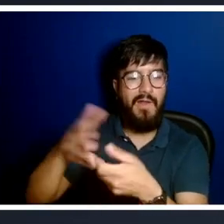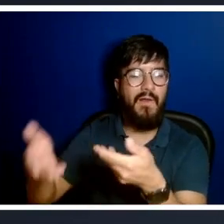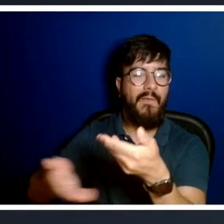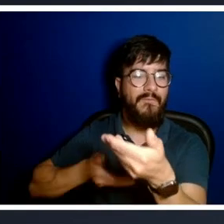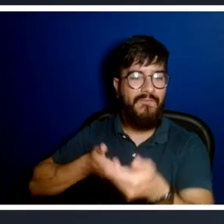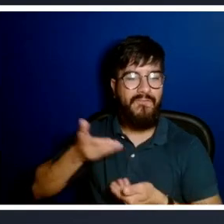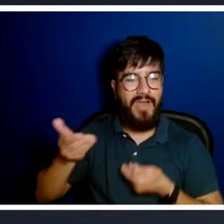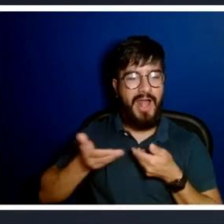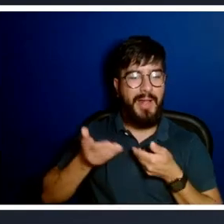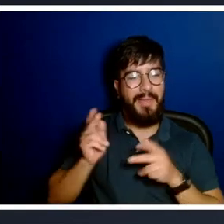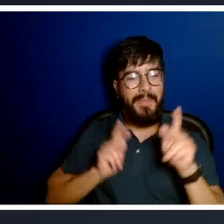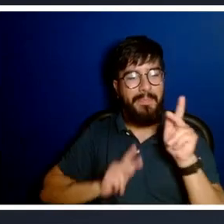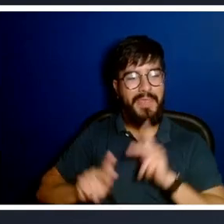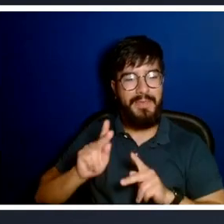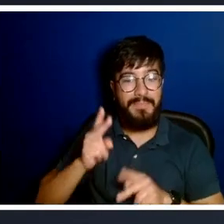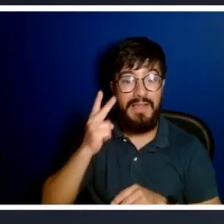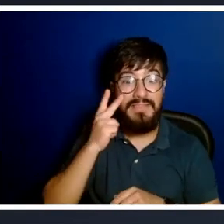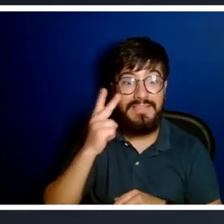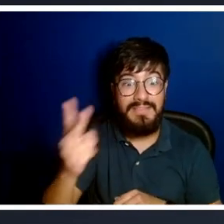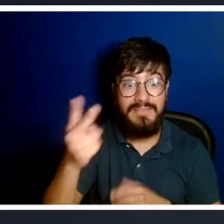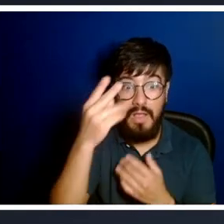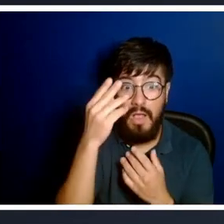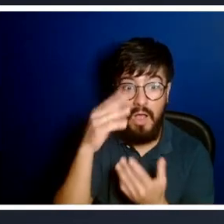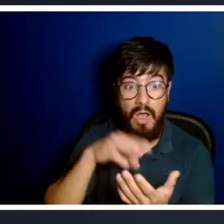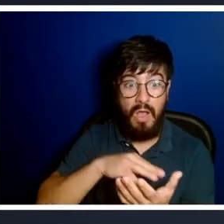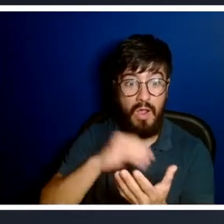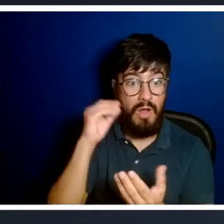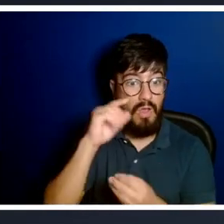and see the restoration and learn about some of the science and do some hands-on things.